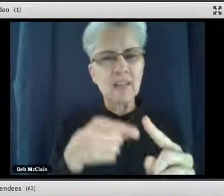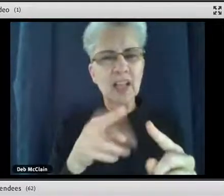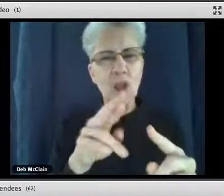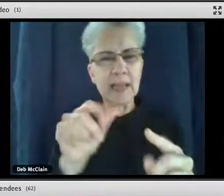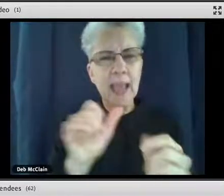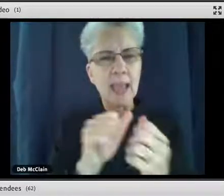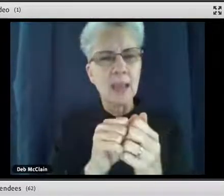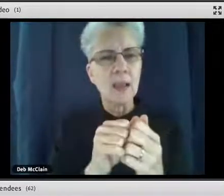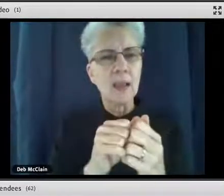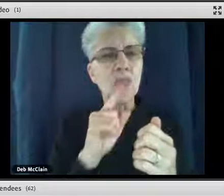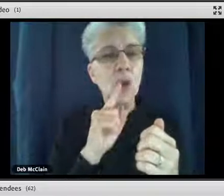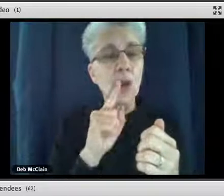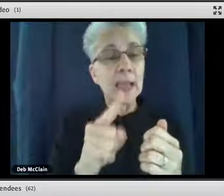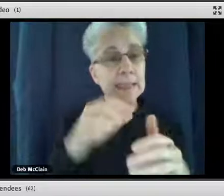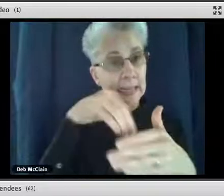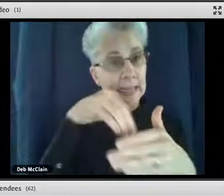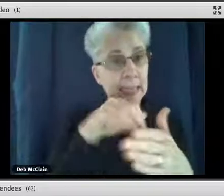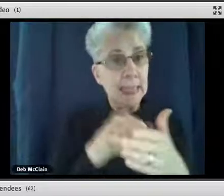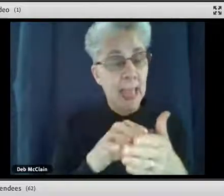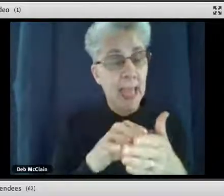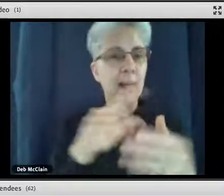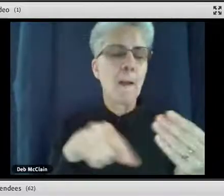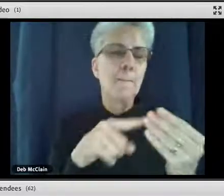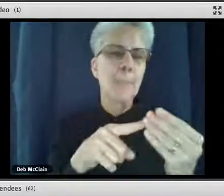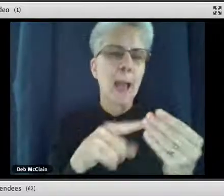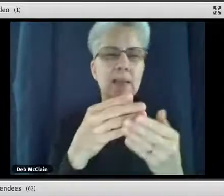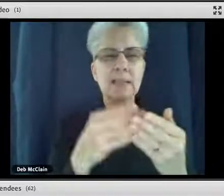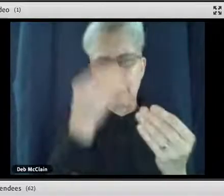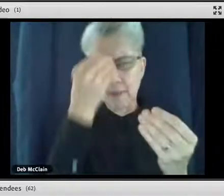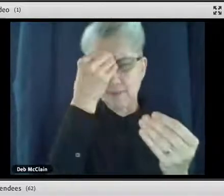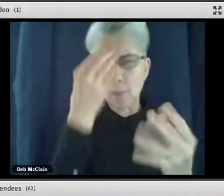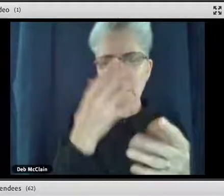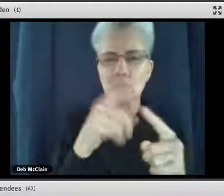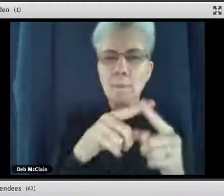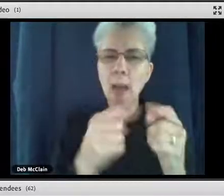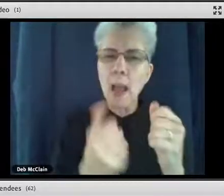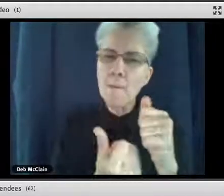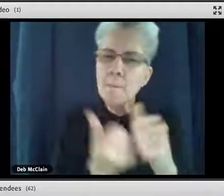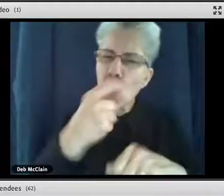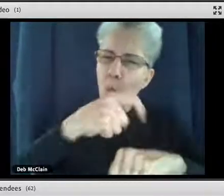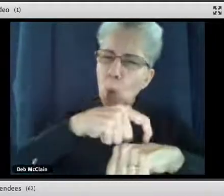There is information within RDA about some of this information. But for the most part,